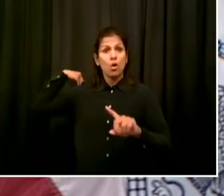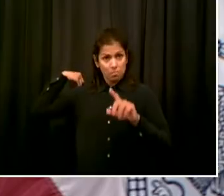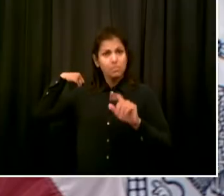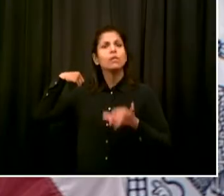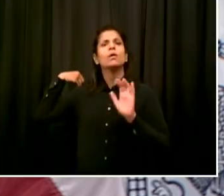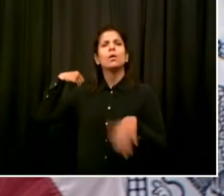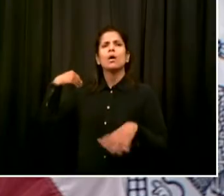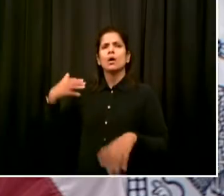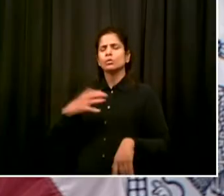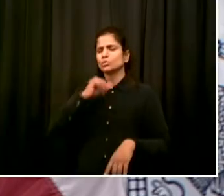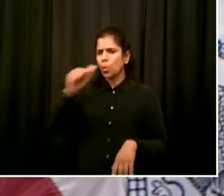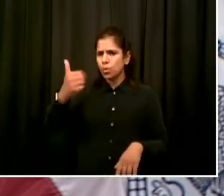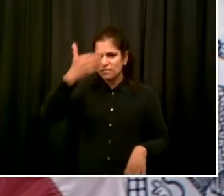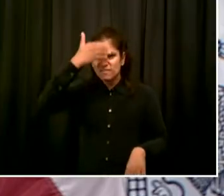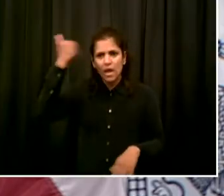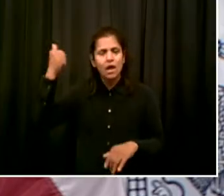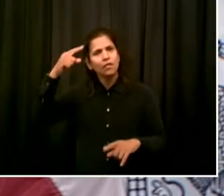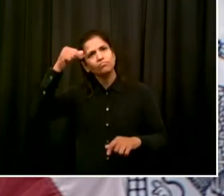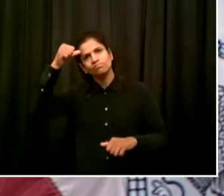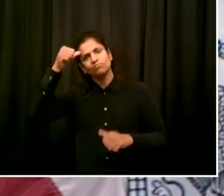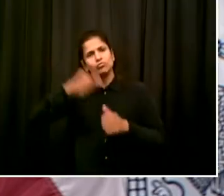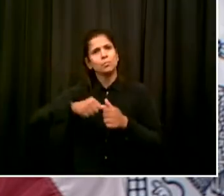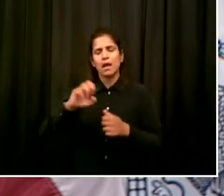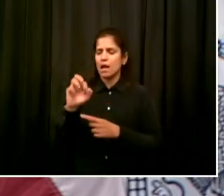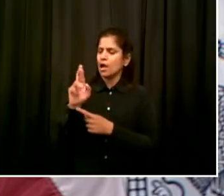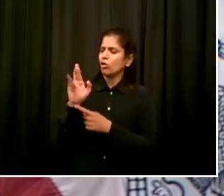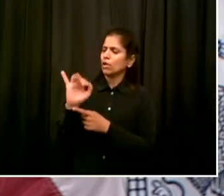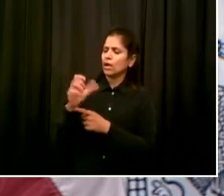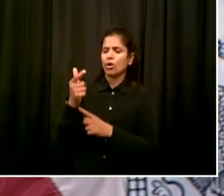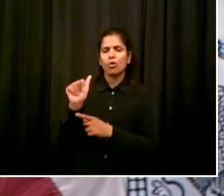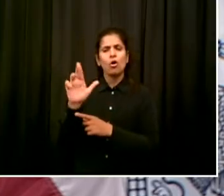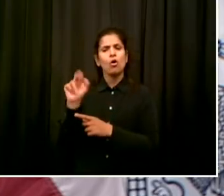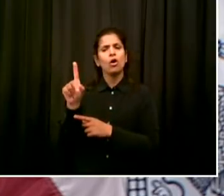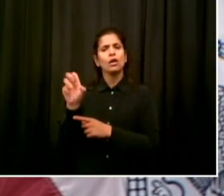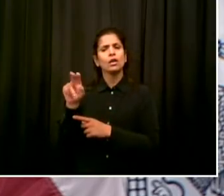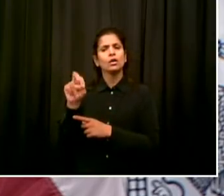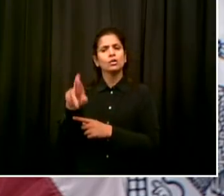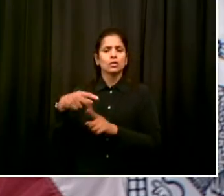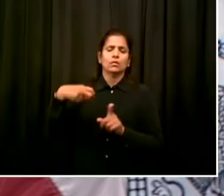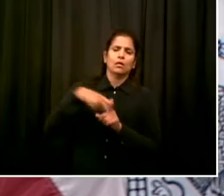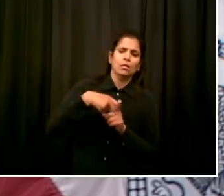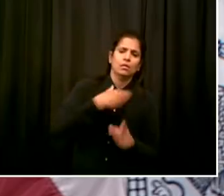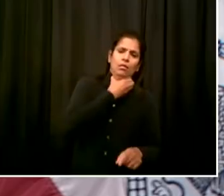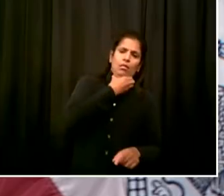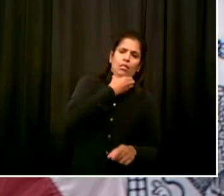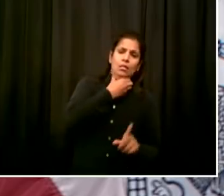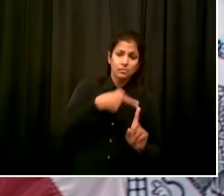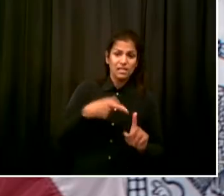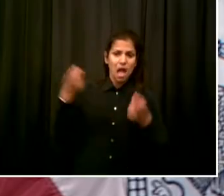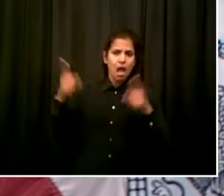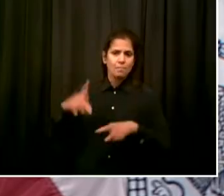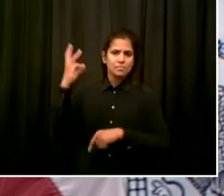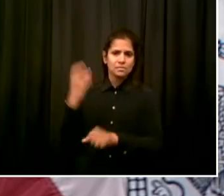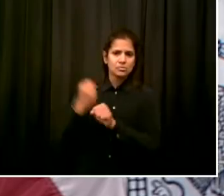INOUR CITY AND WE BEEN WORKING FOR SIX YEARS THAT IT NE VER HAPPENS AGAIN .